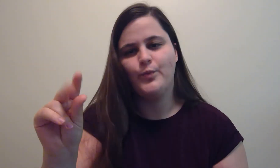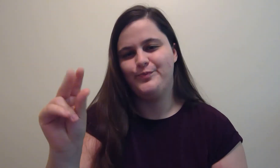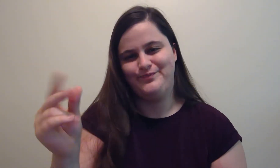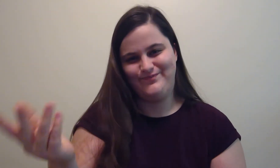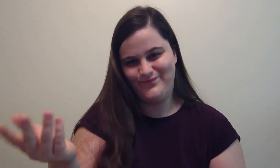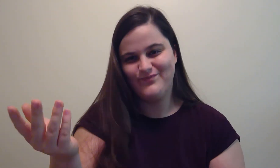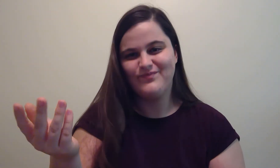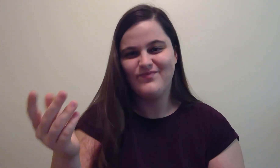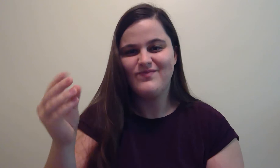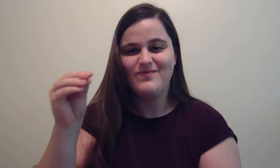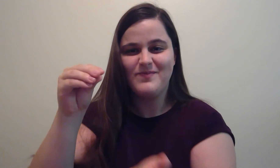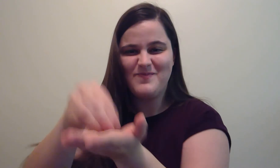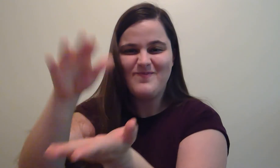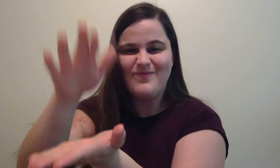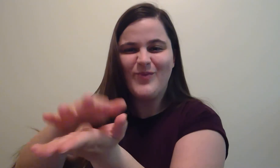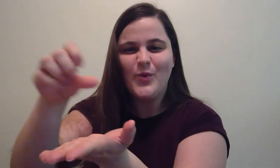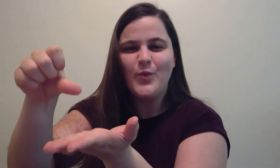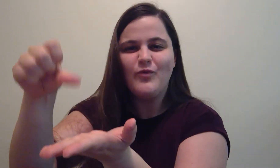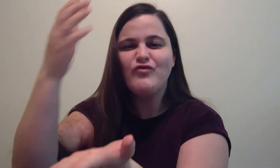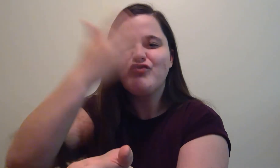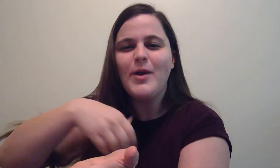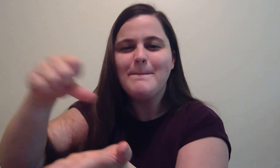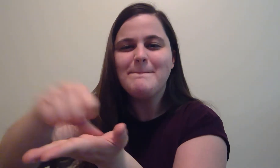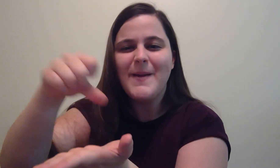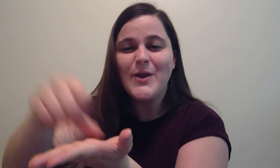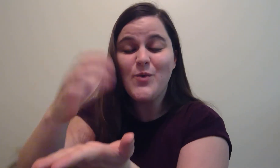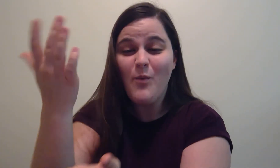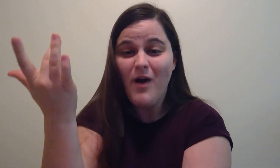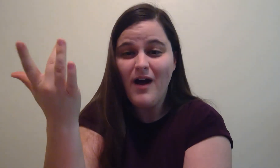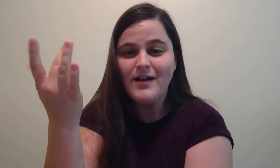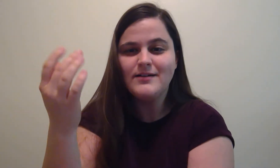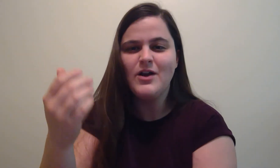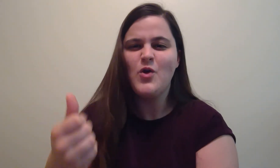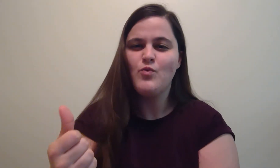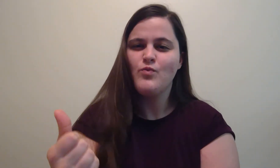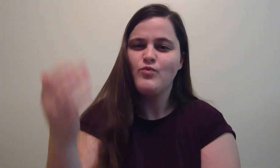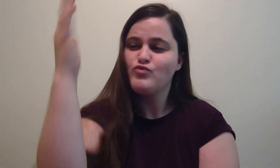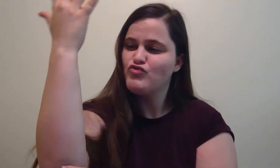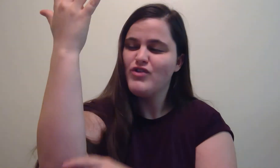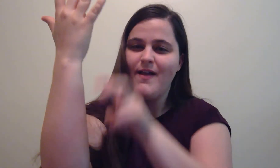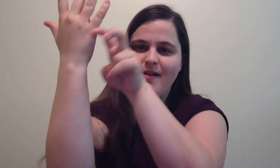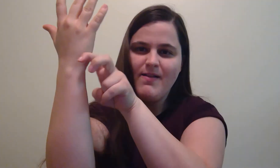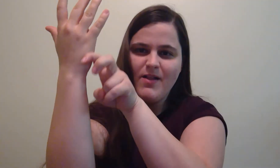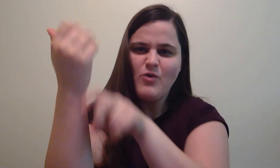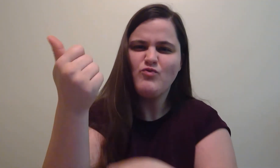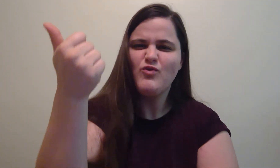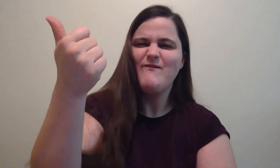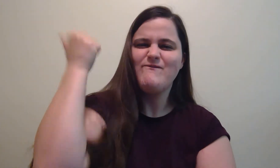like you might expect. No, my friend, she got the front paid coverage because she refused to climb out of